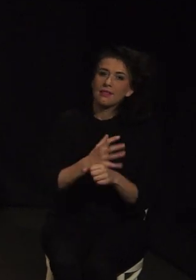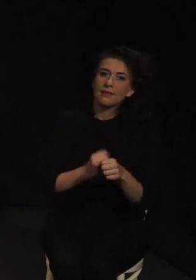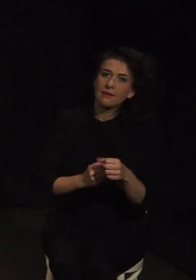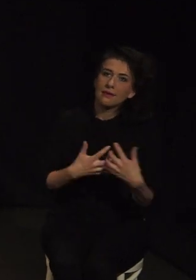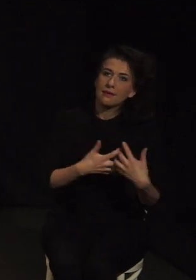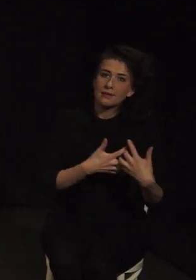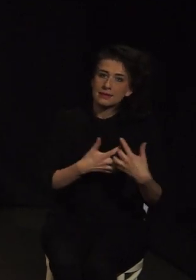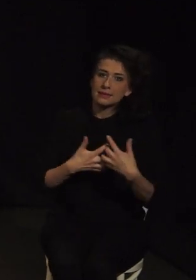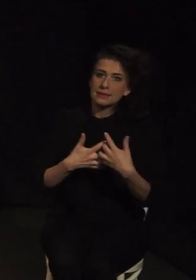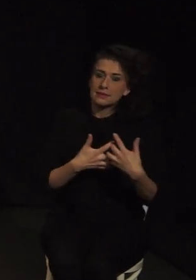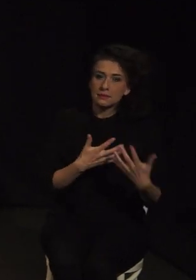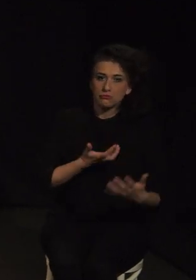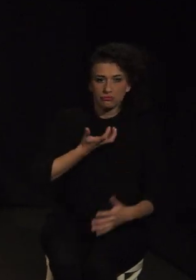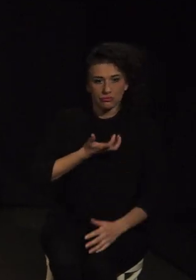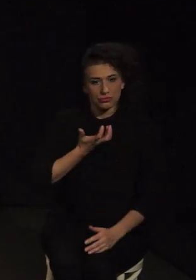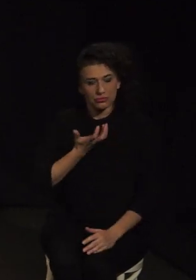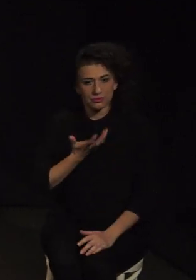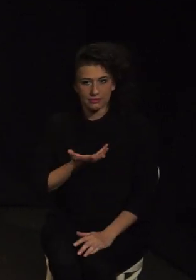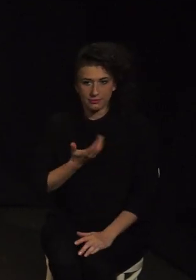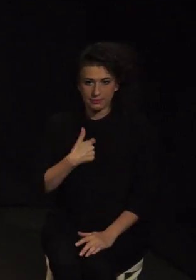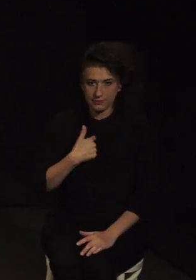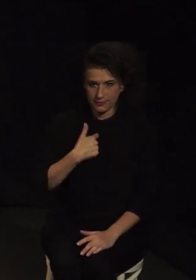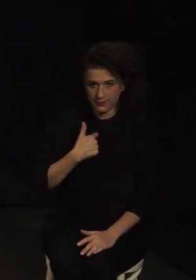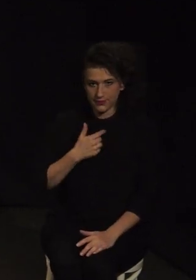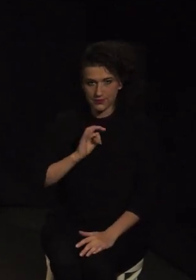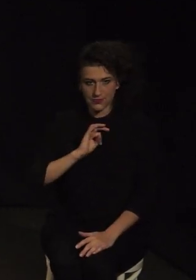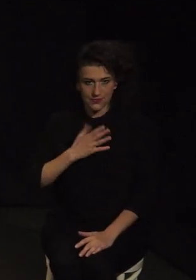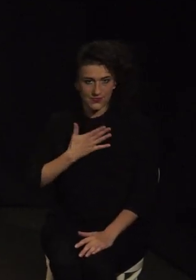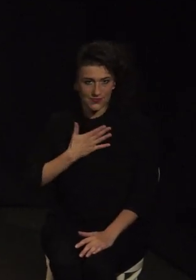When I choose the text myself,